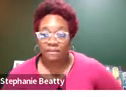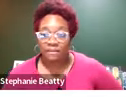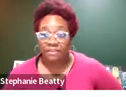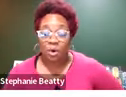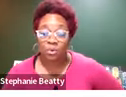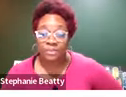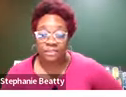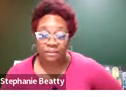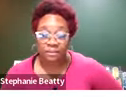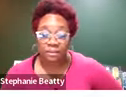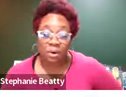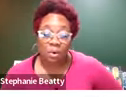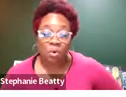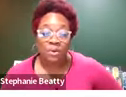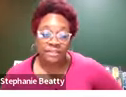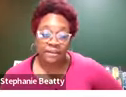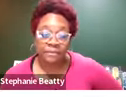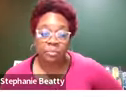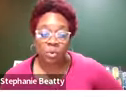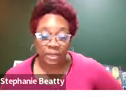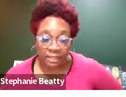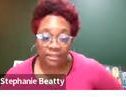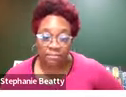the event host or the Deaf employee.